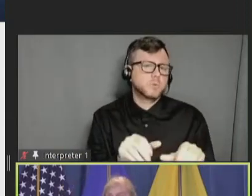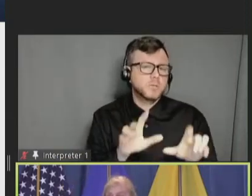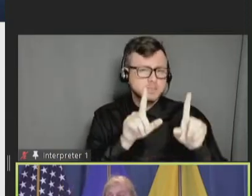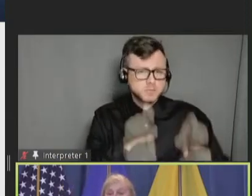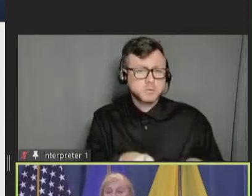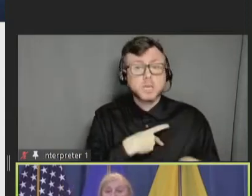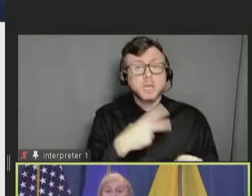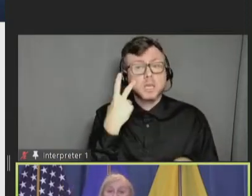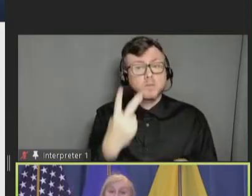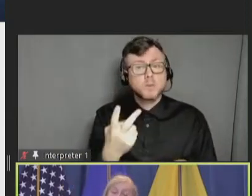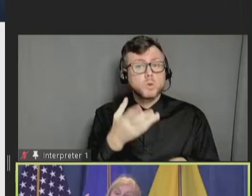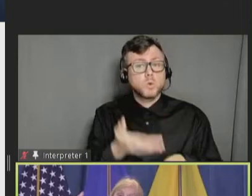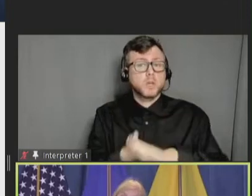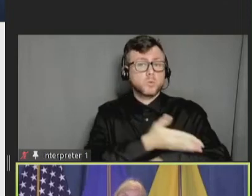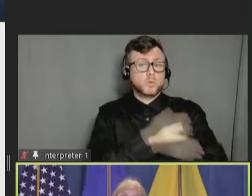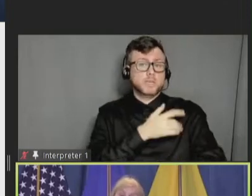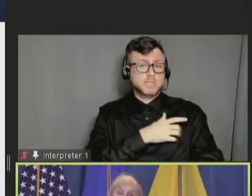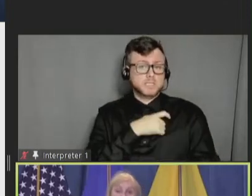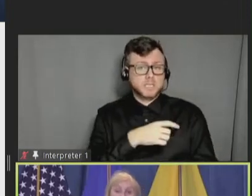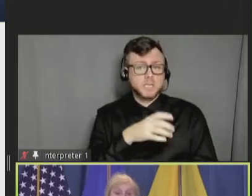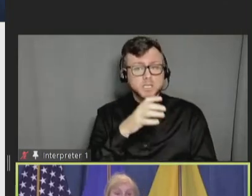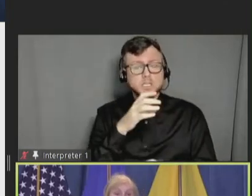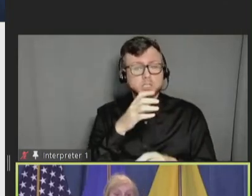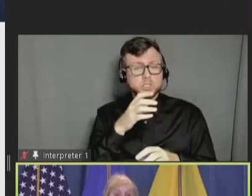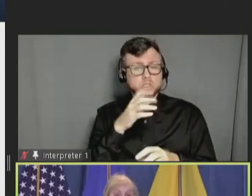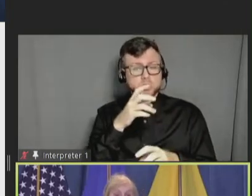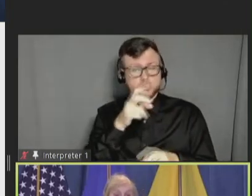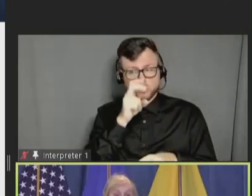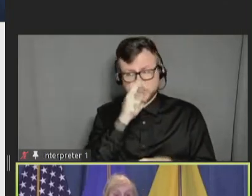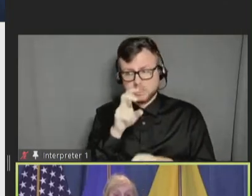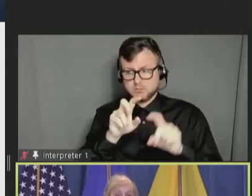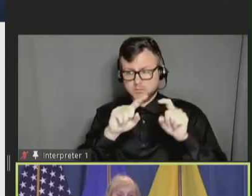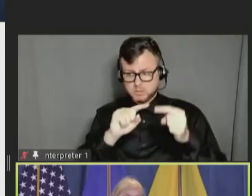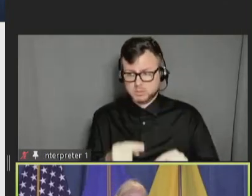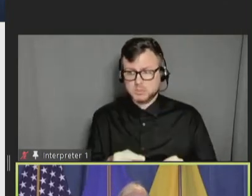even further. So, we were vaccinated four weeks after infection. That's not really